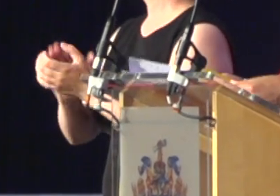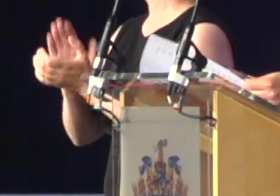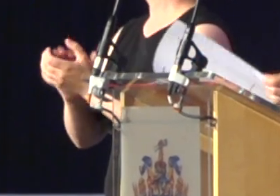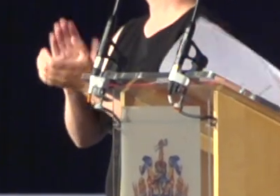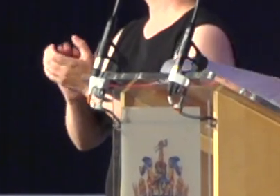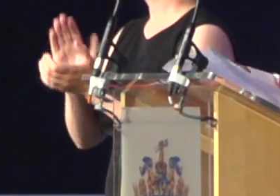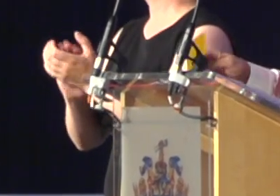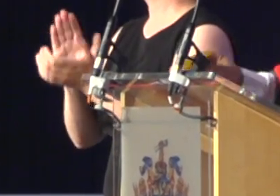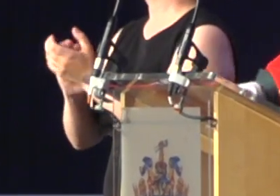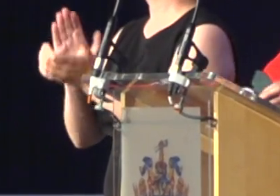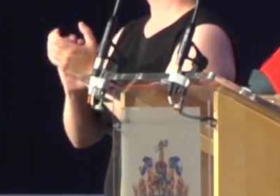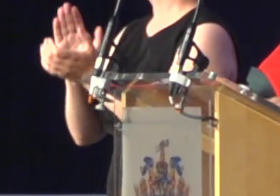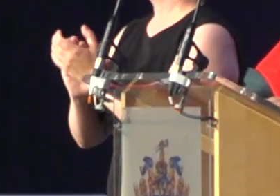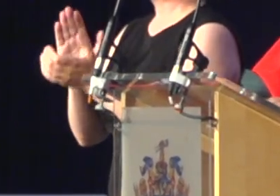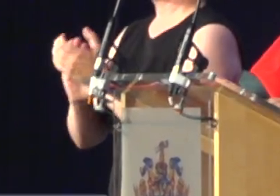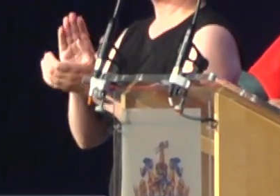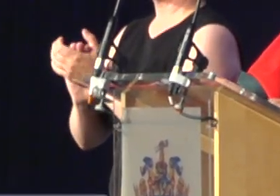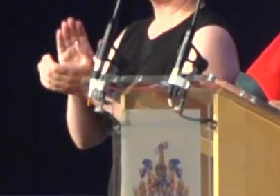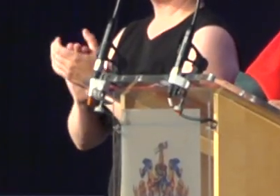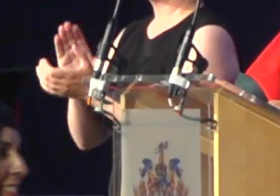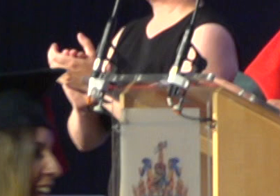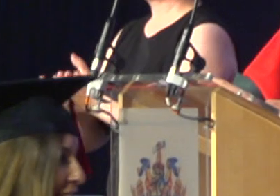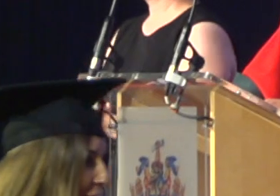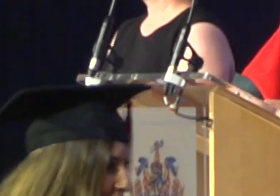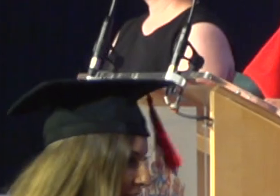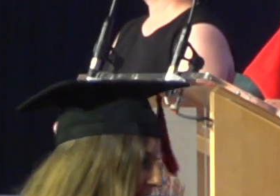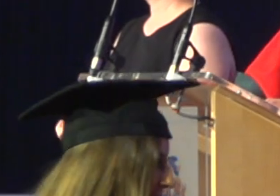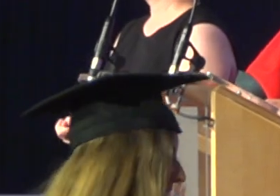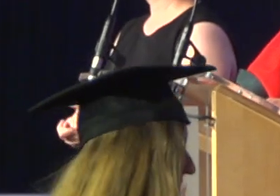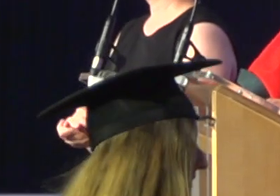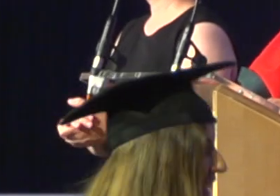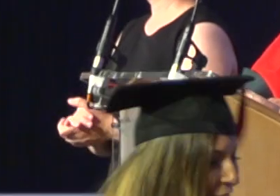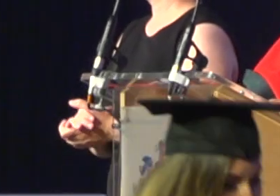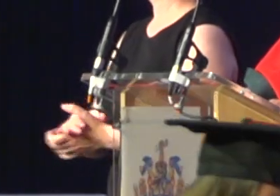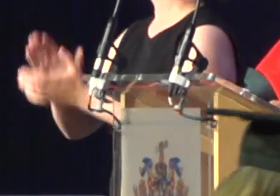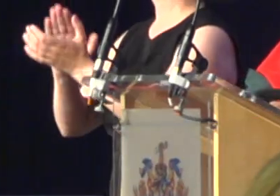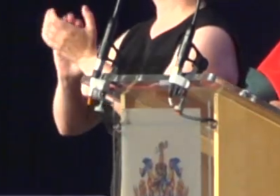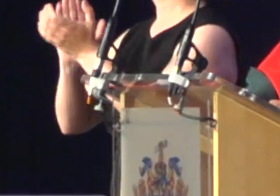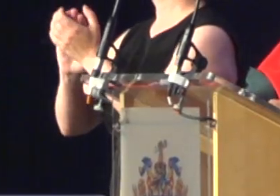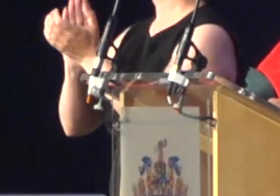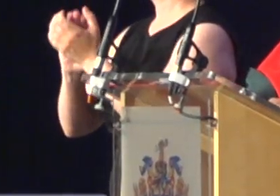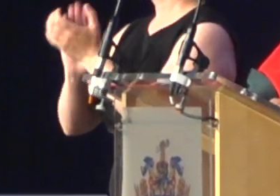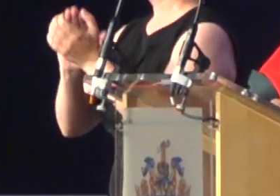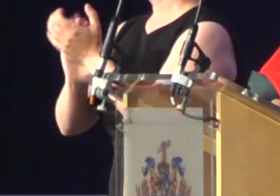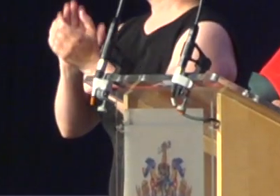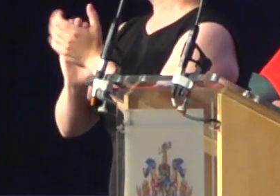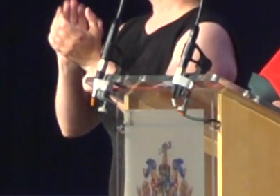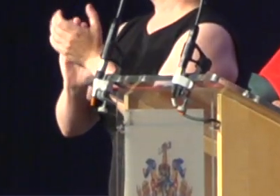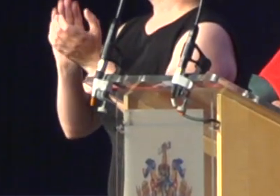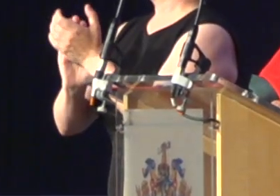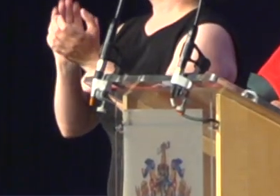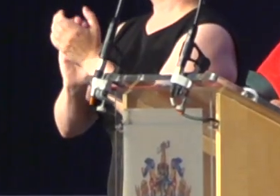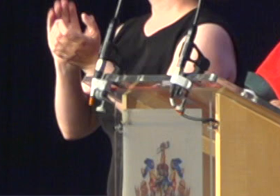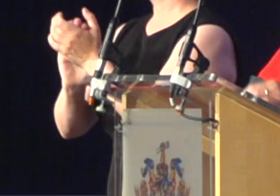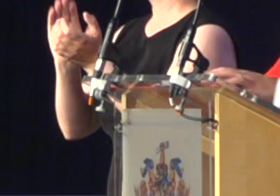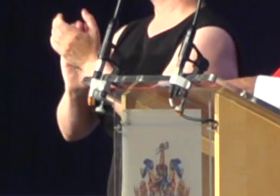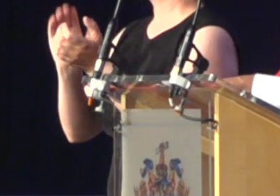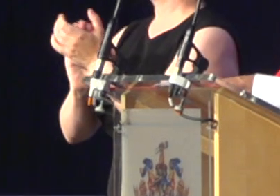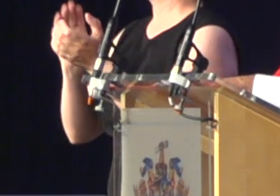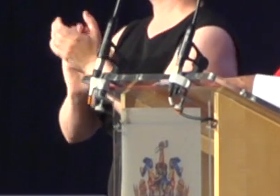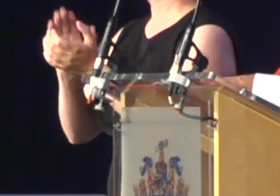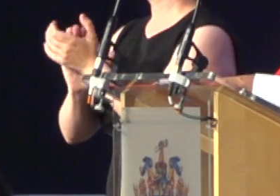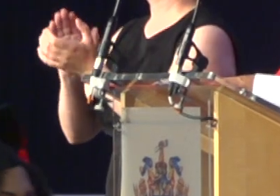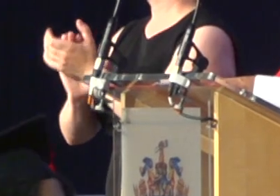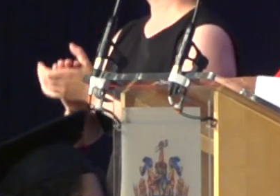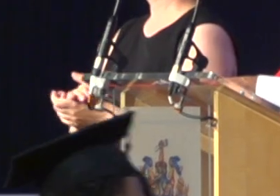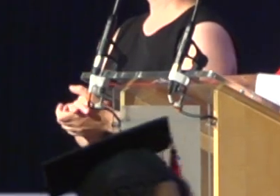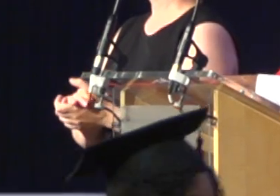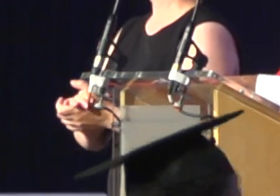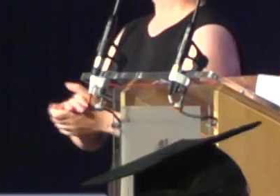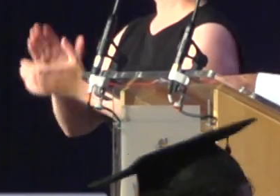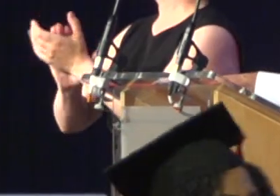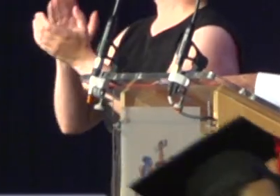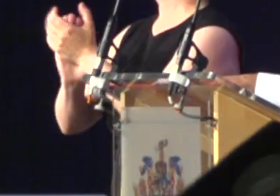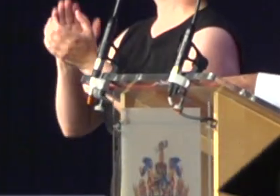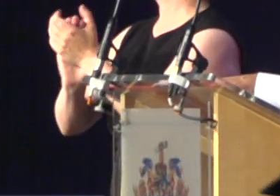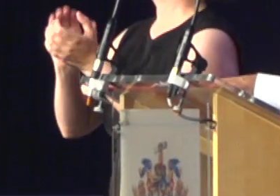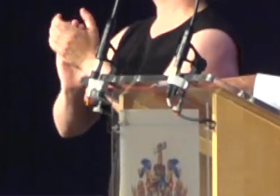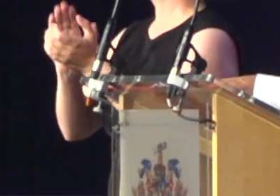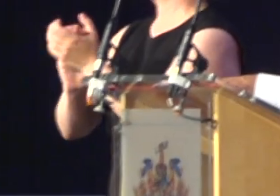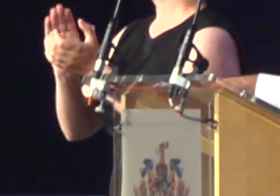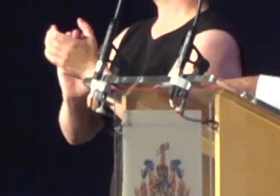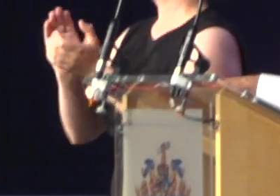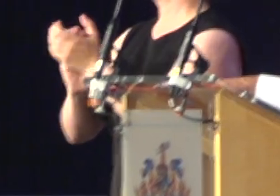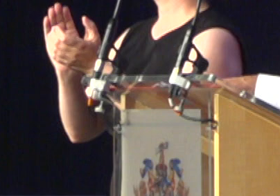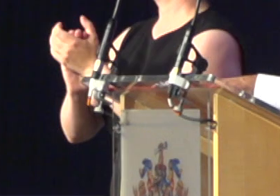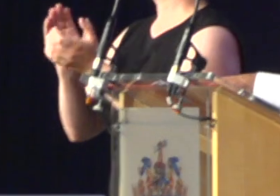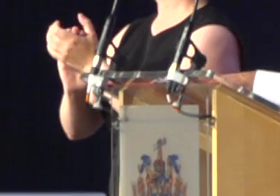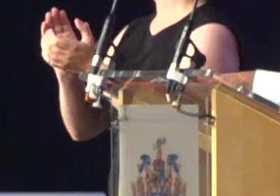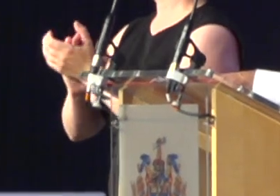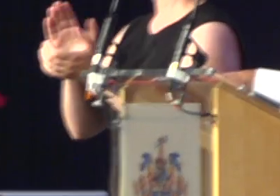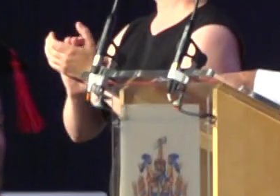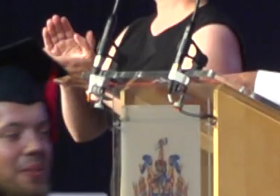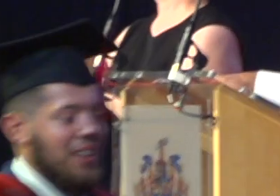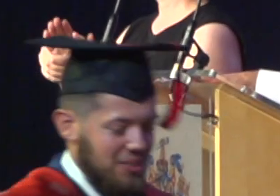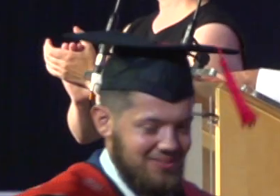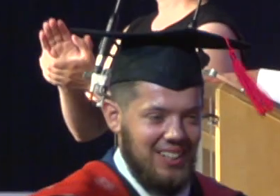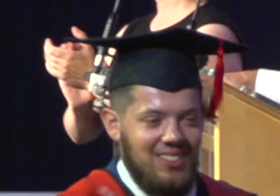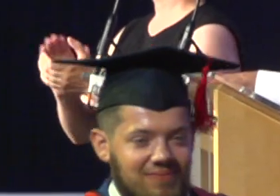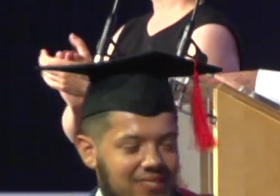And with the University Prize